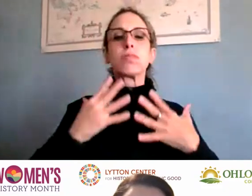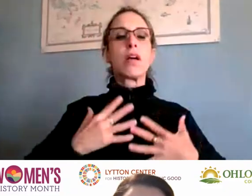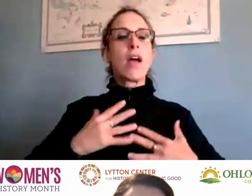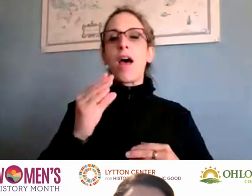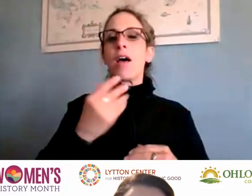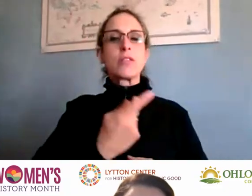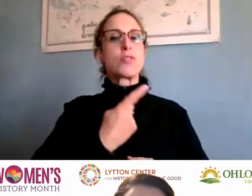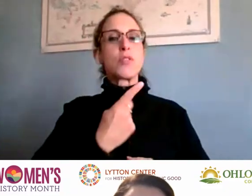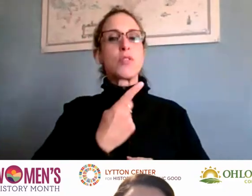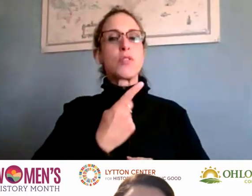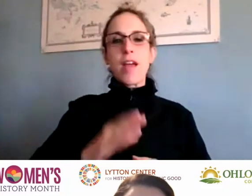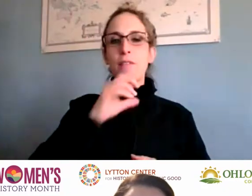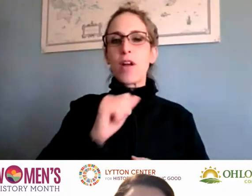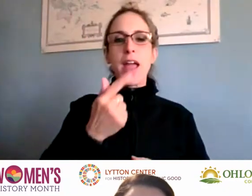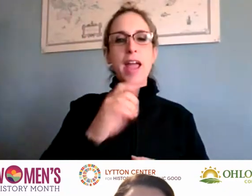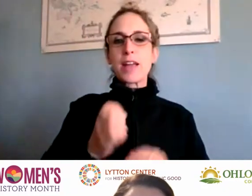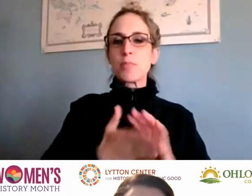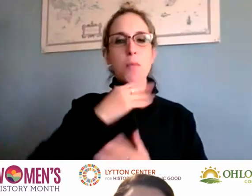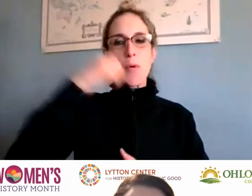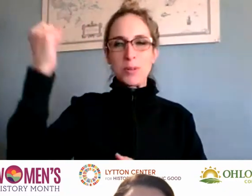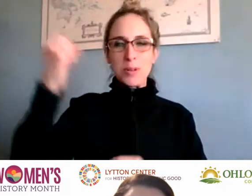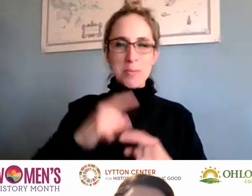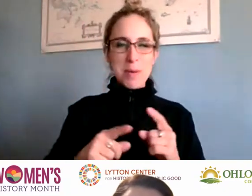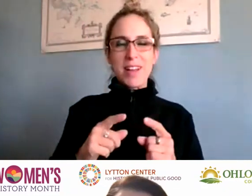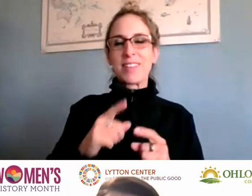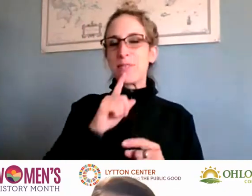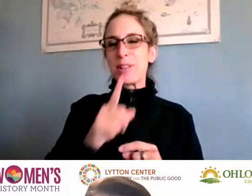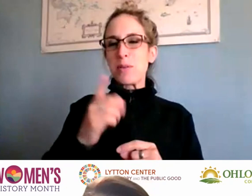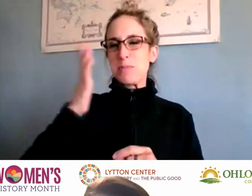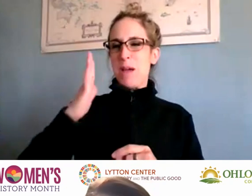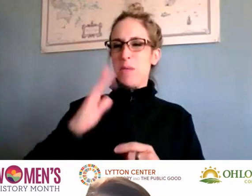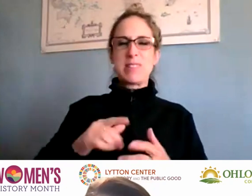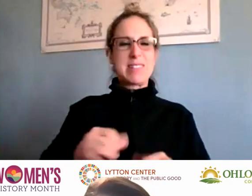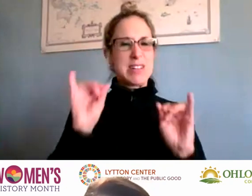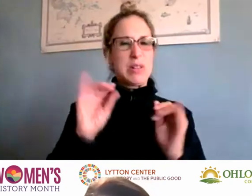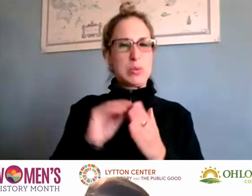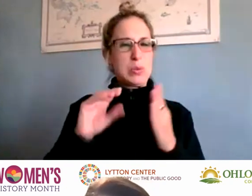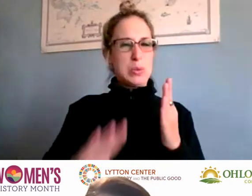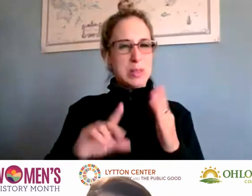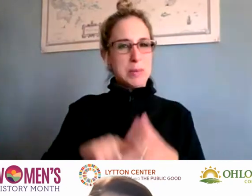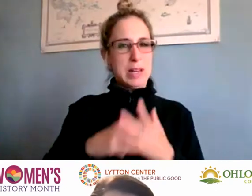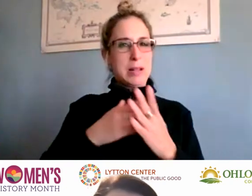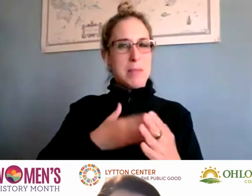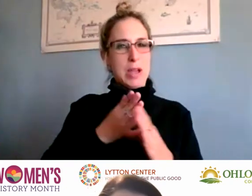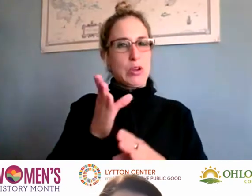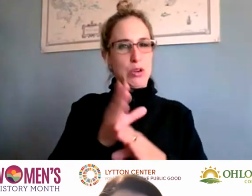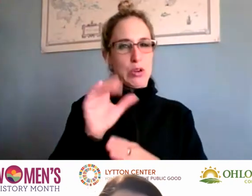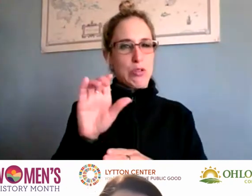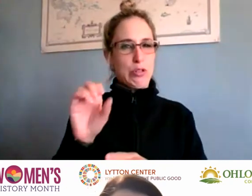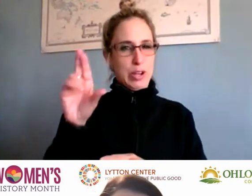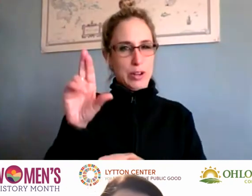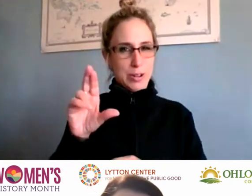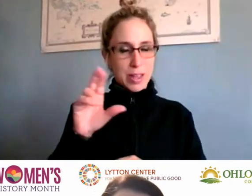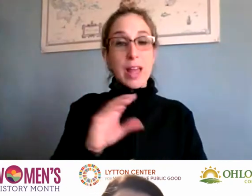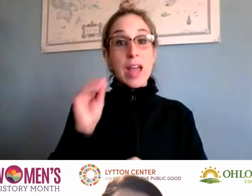Kyle Livie (he/him/his): I was at the very, very beginning, I was just still a student and the very beginning of my career and got to learn from you